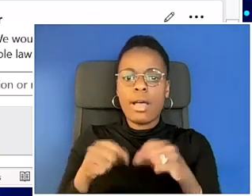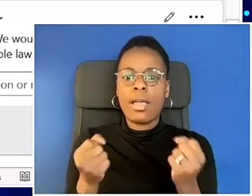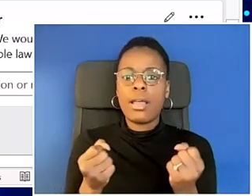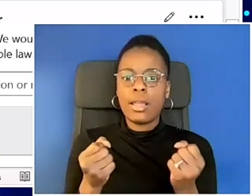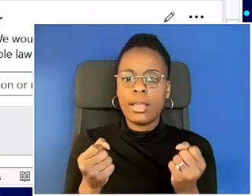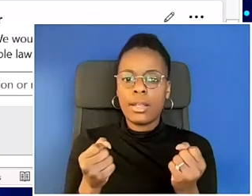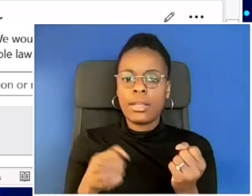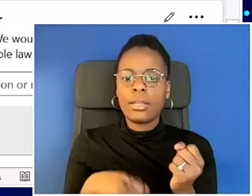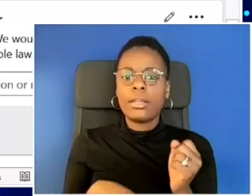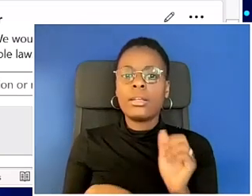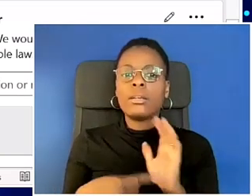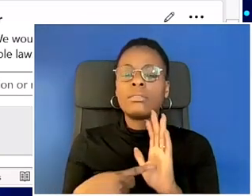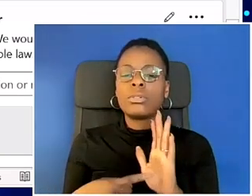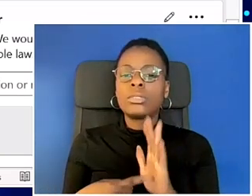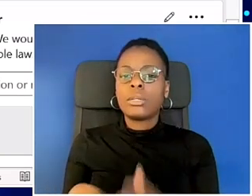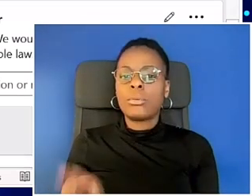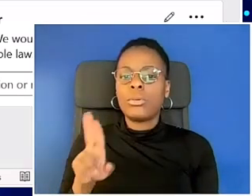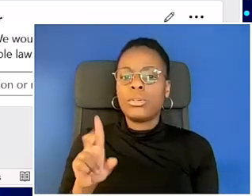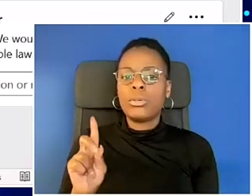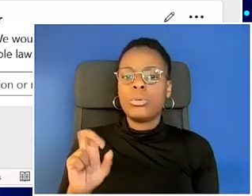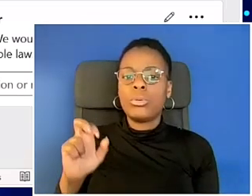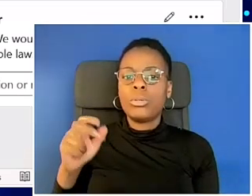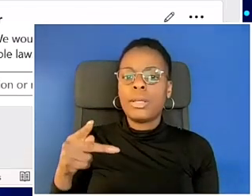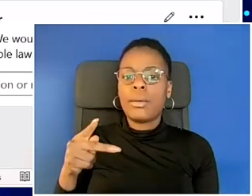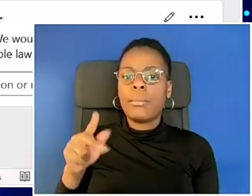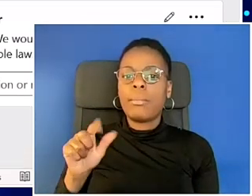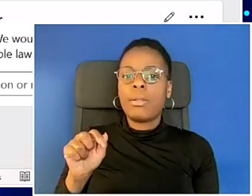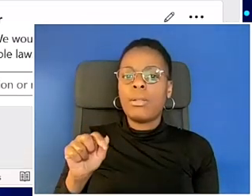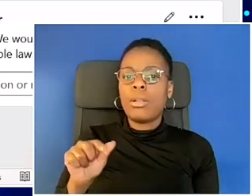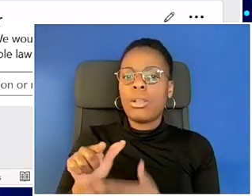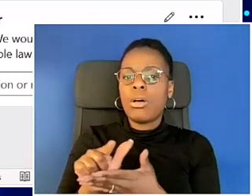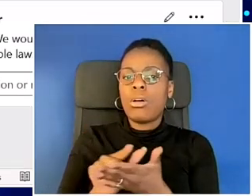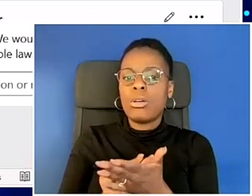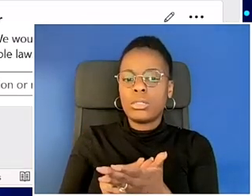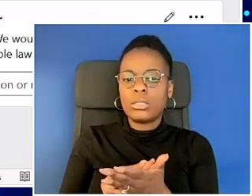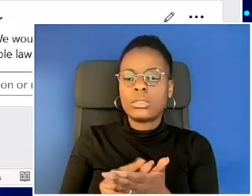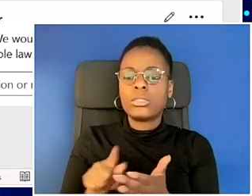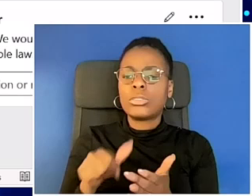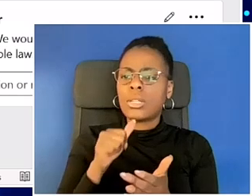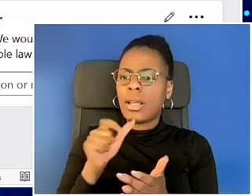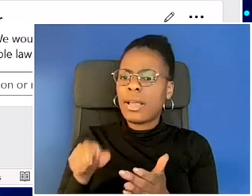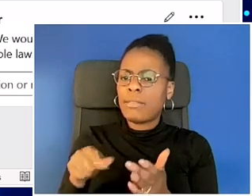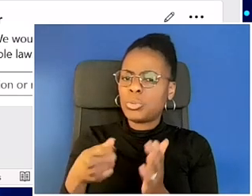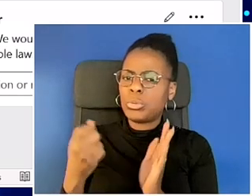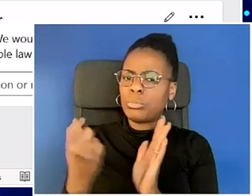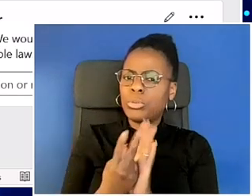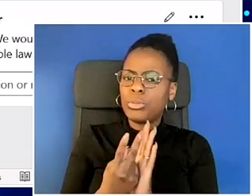laws, they shouldn't still have to approve them. So I have a problem with that